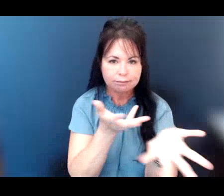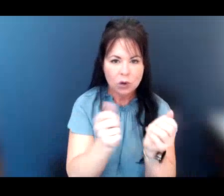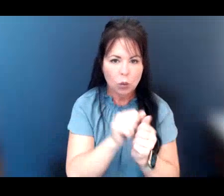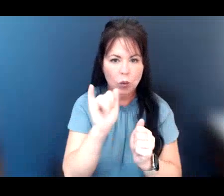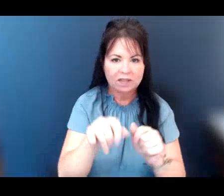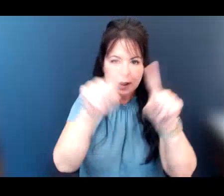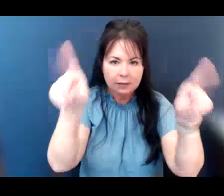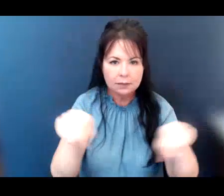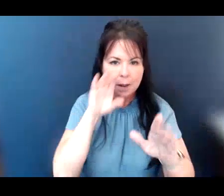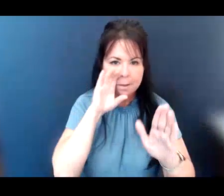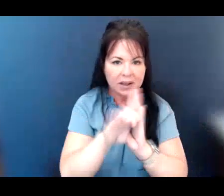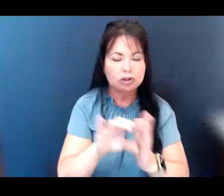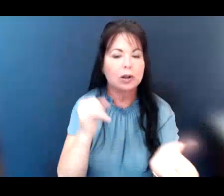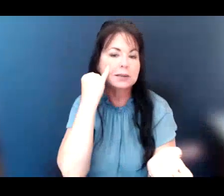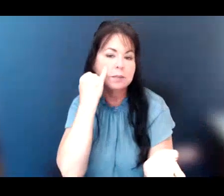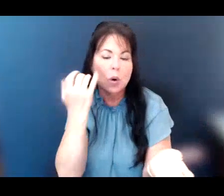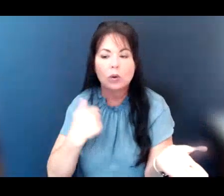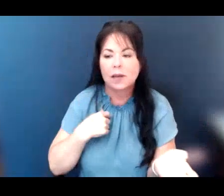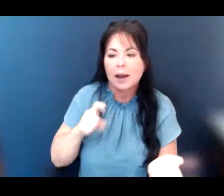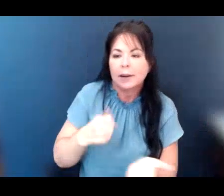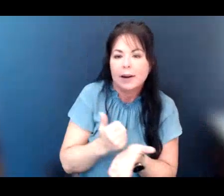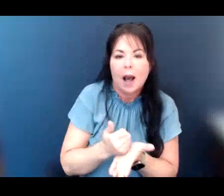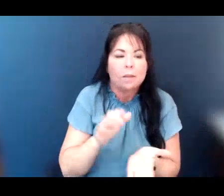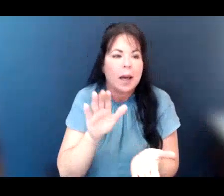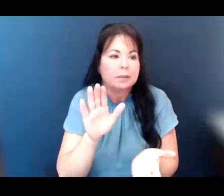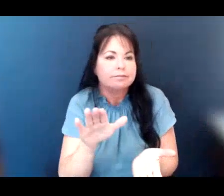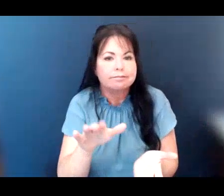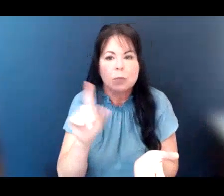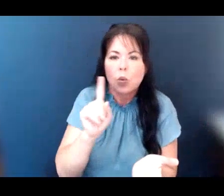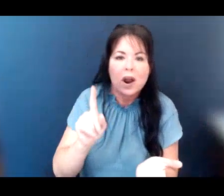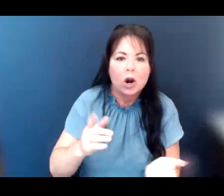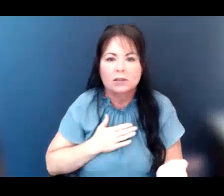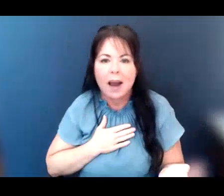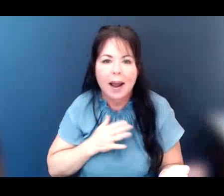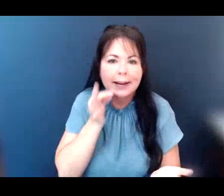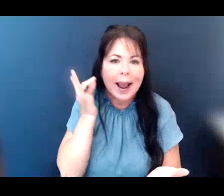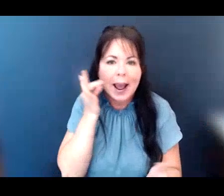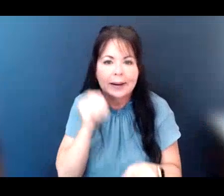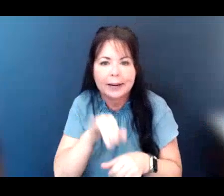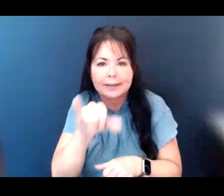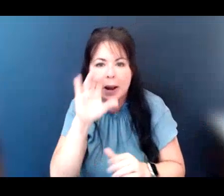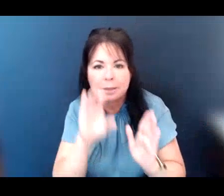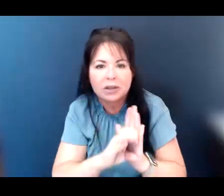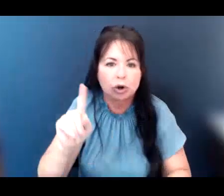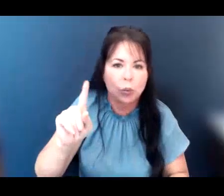can you help me find X in the-- where's my cat in this picture? or something like that. So it can be helpful with that.